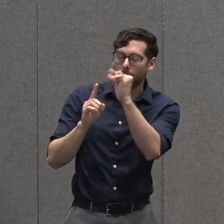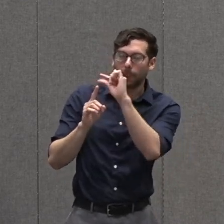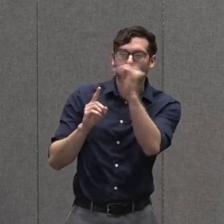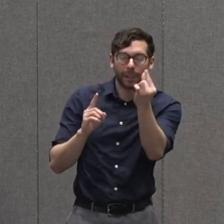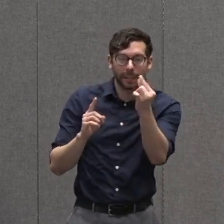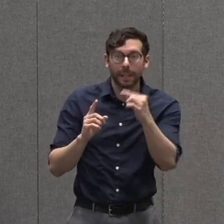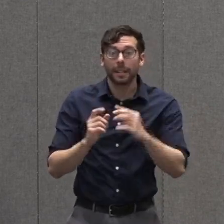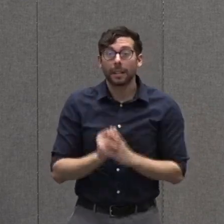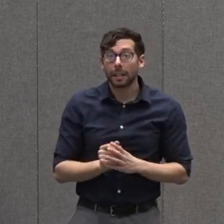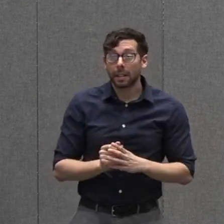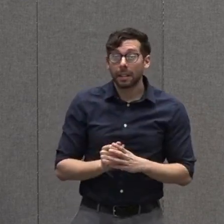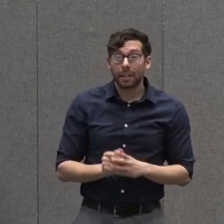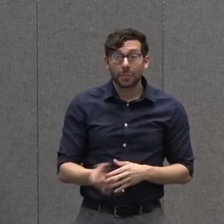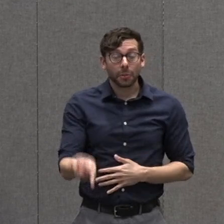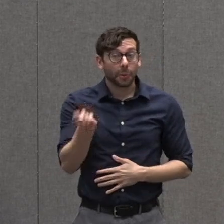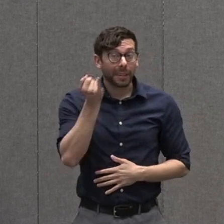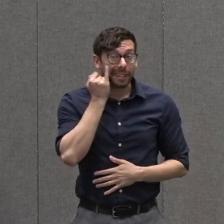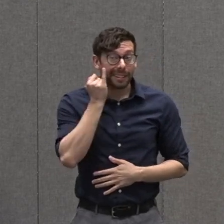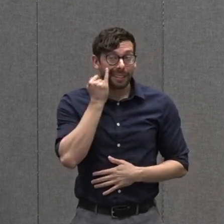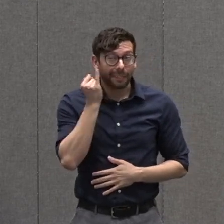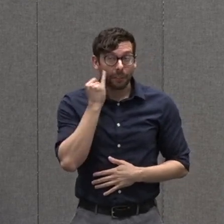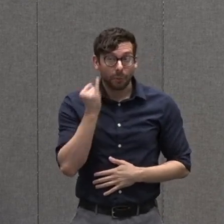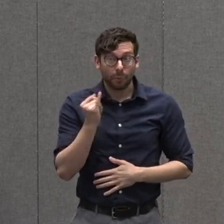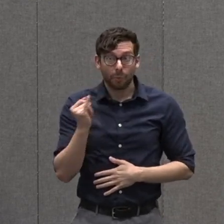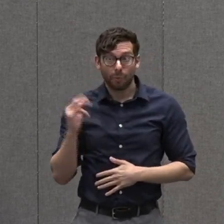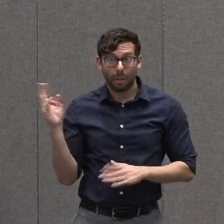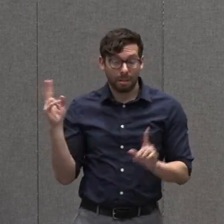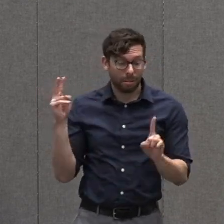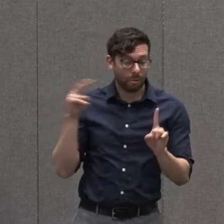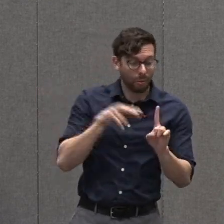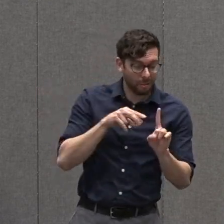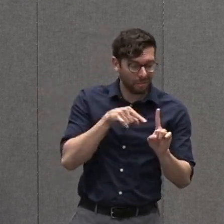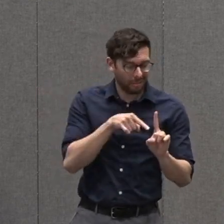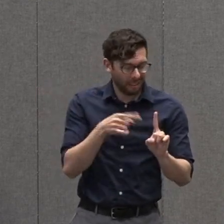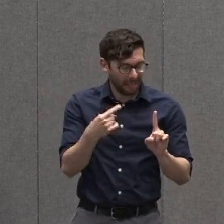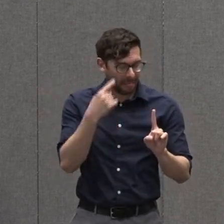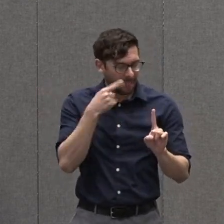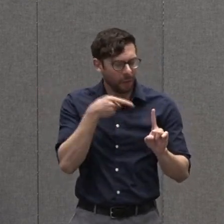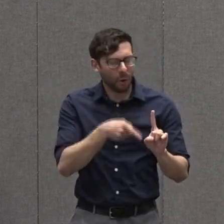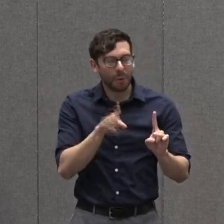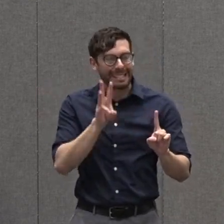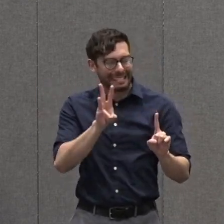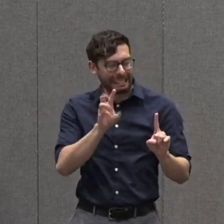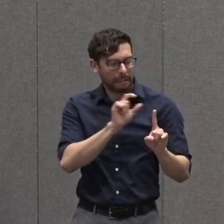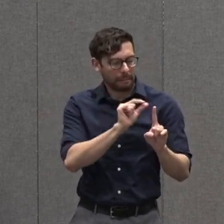and assume that snake is now six years old, or more, you're wrong by quite a bit.